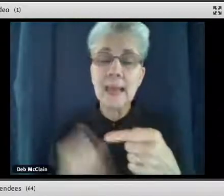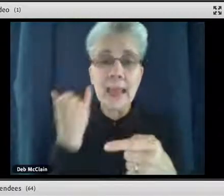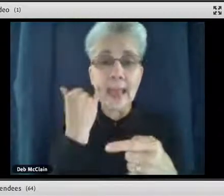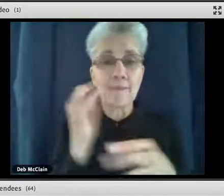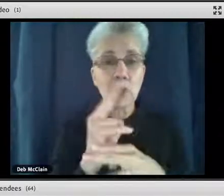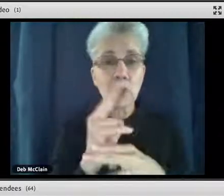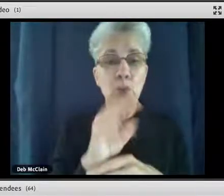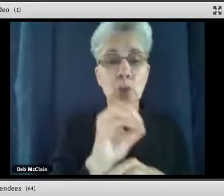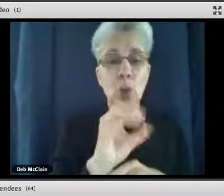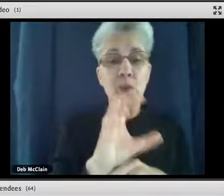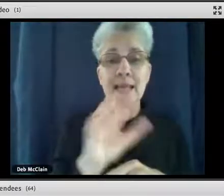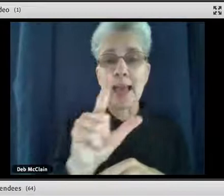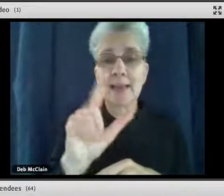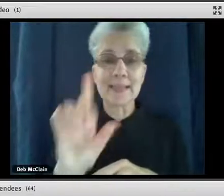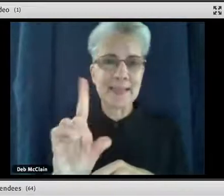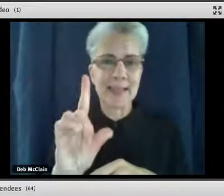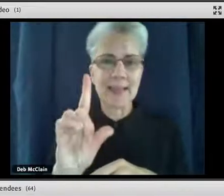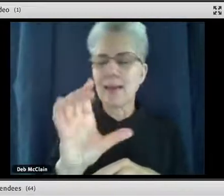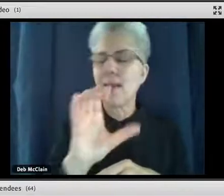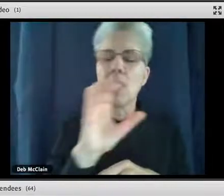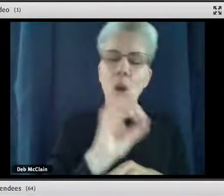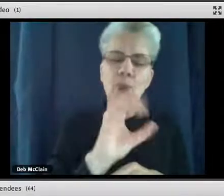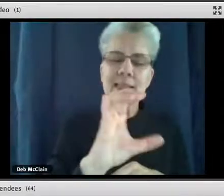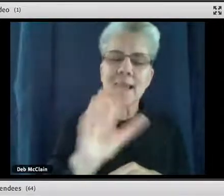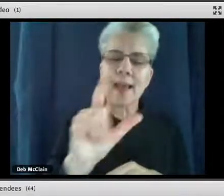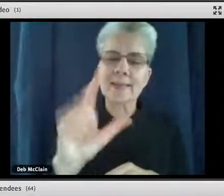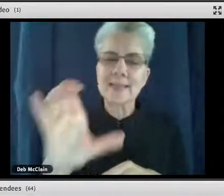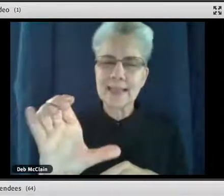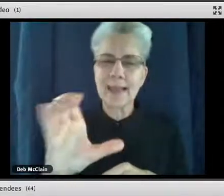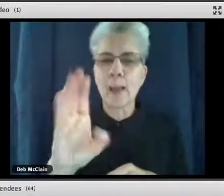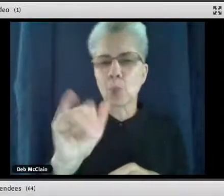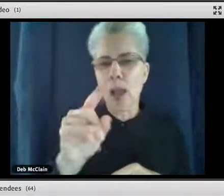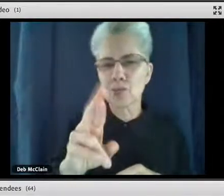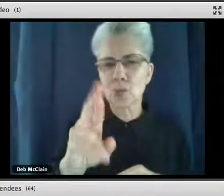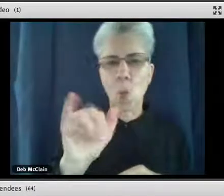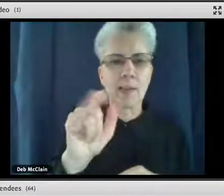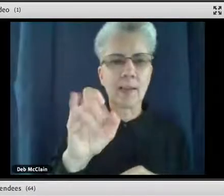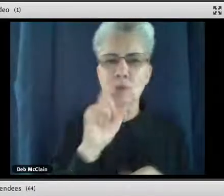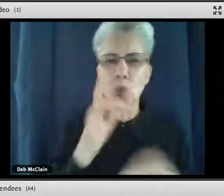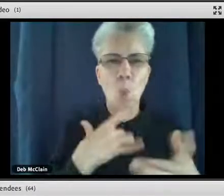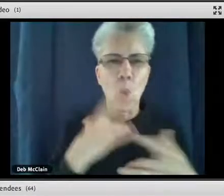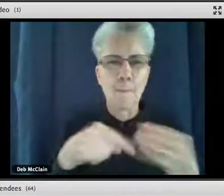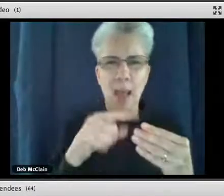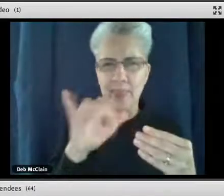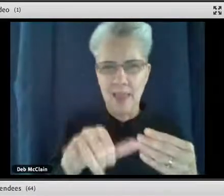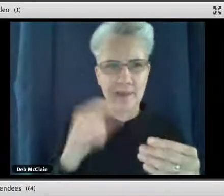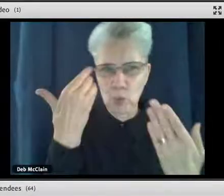If you use OCLC connection, either browser or clients -- If you don't know what this is, don't worry about it.